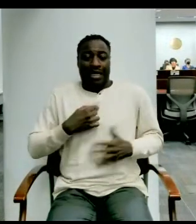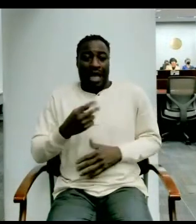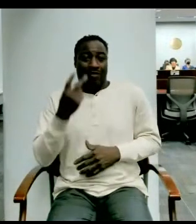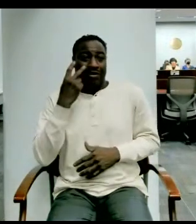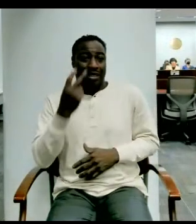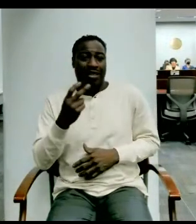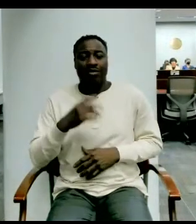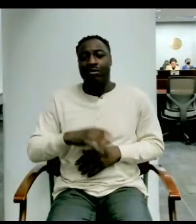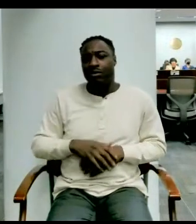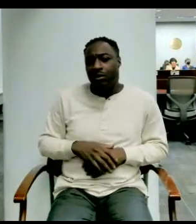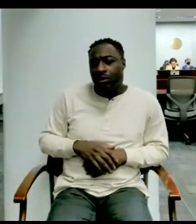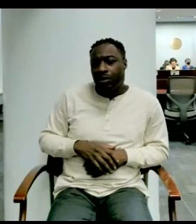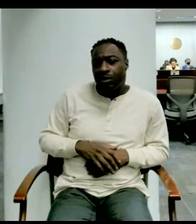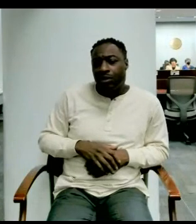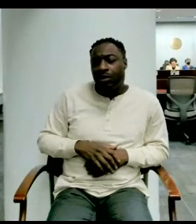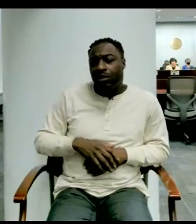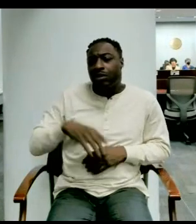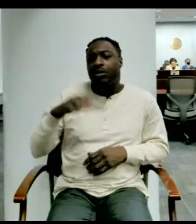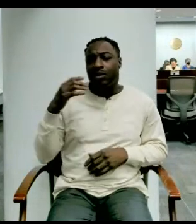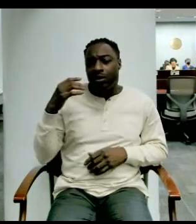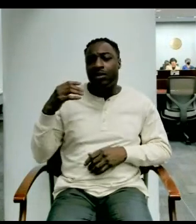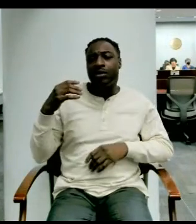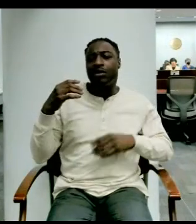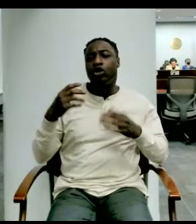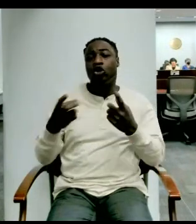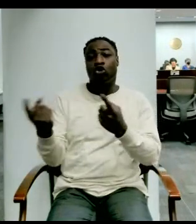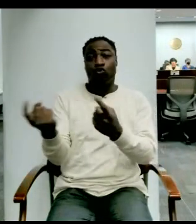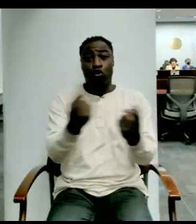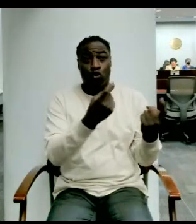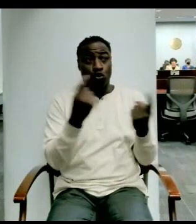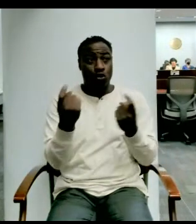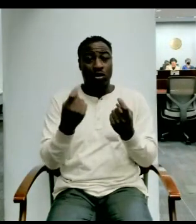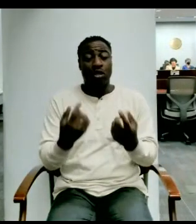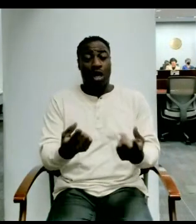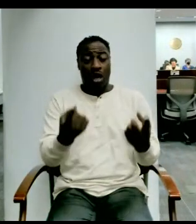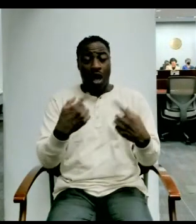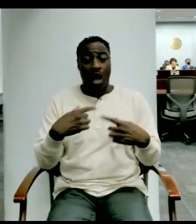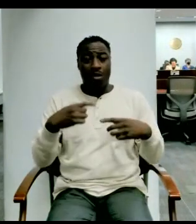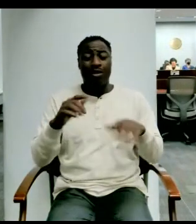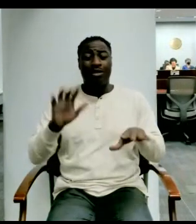Latin X recruiters are the ones who come out to testify about the race discrimination against